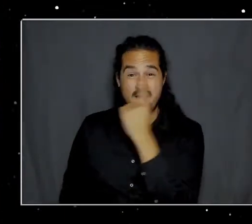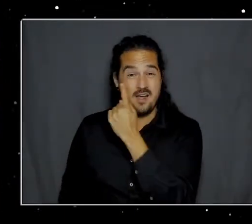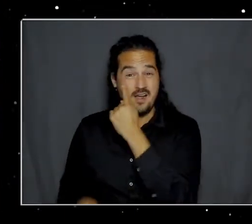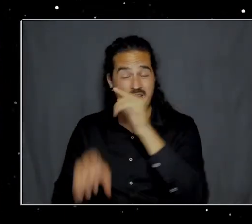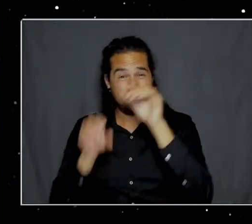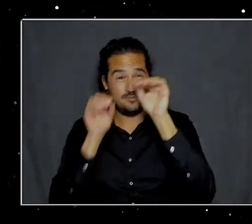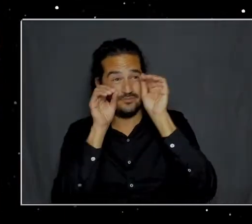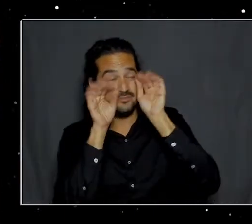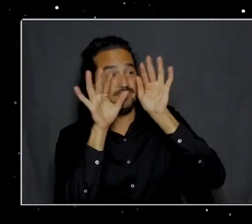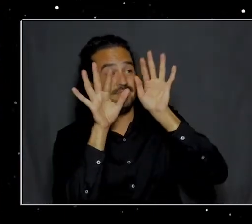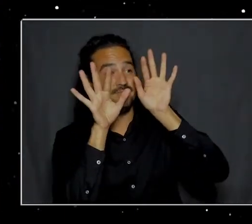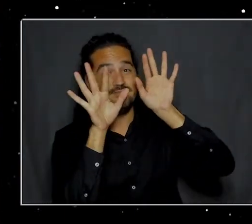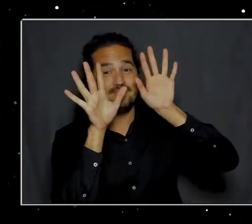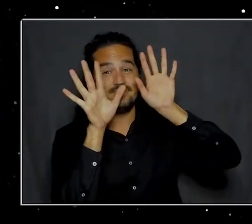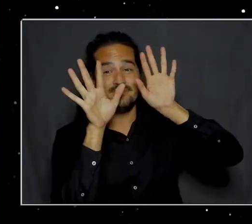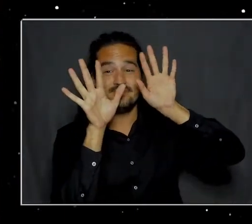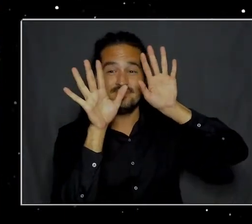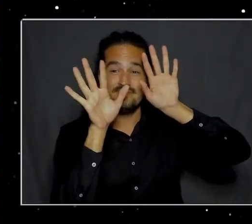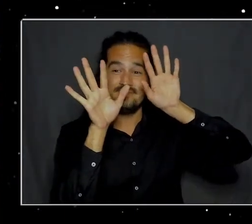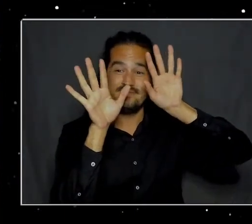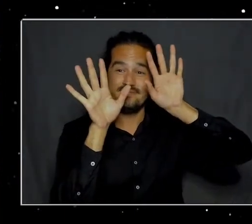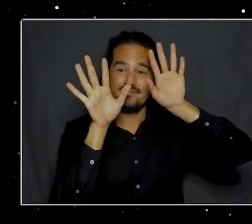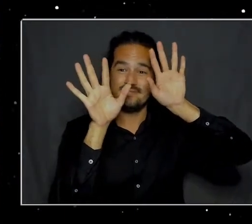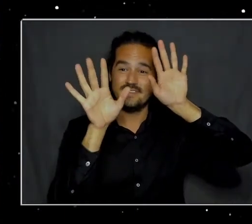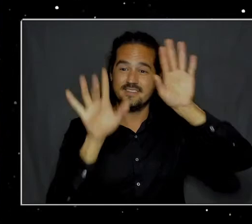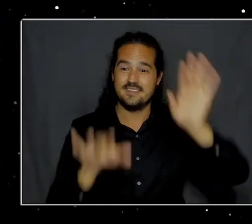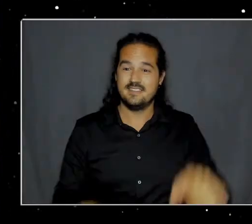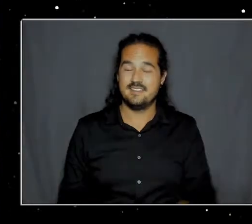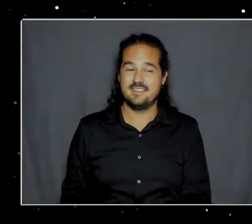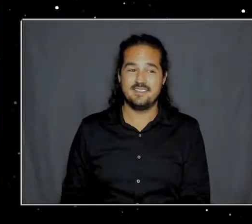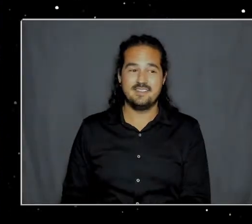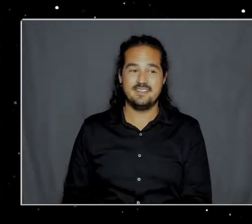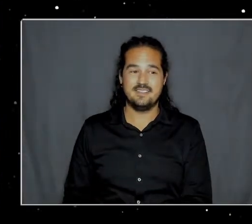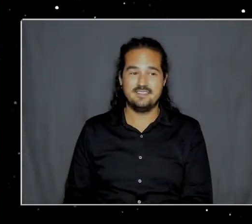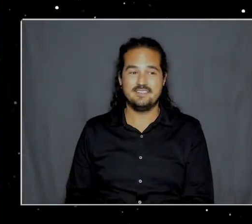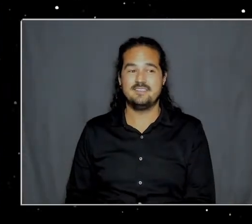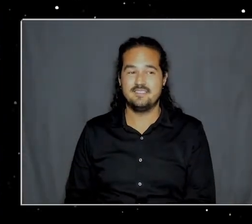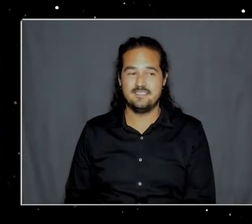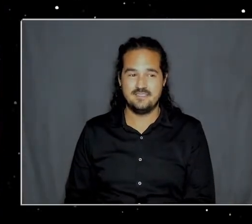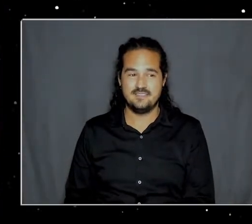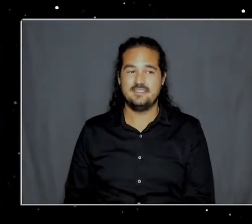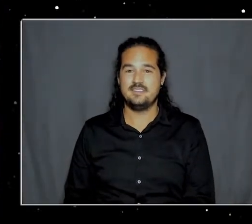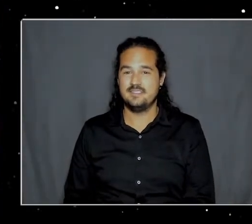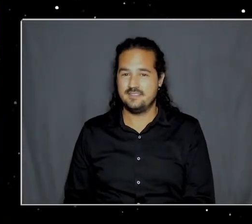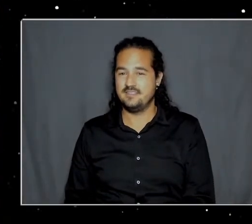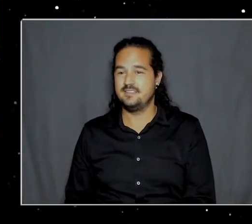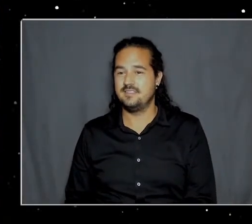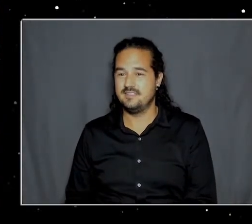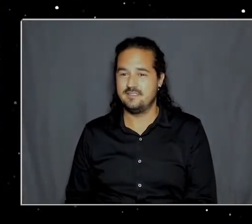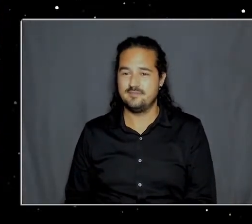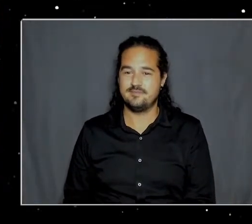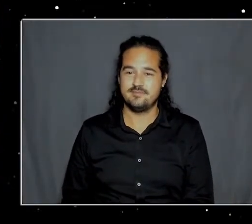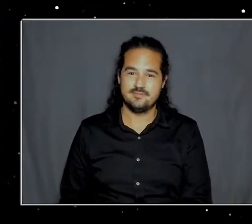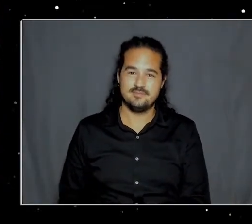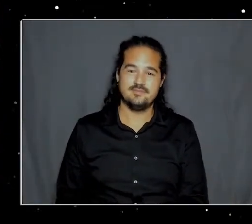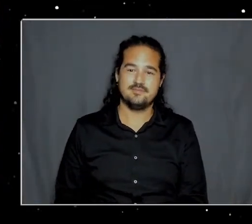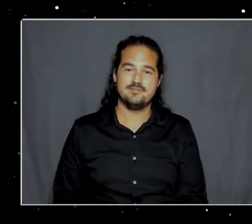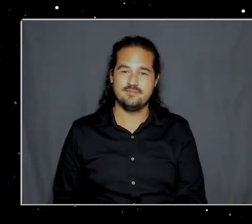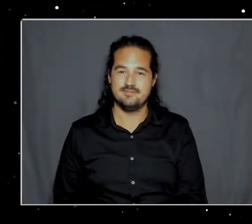LOOKIN' IN YOUR INCANDESCENT